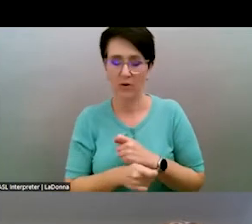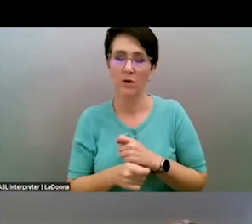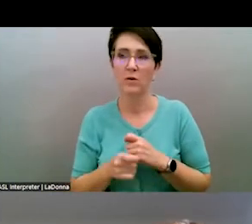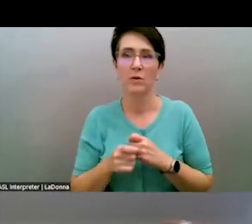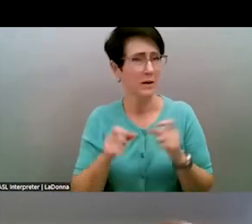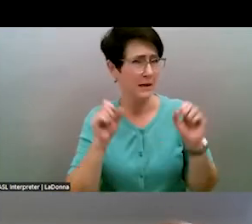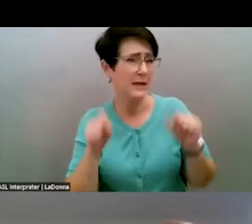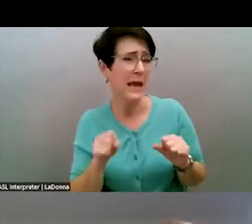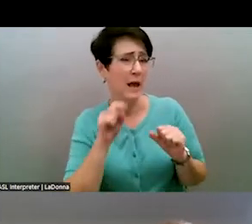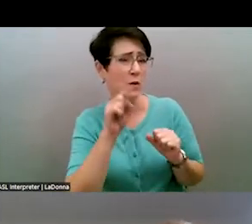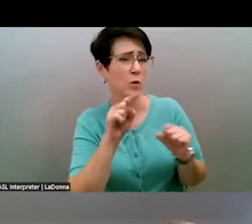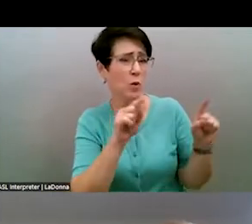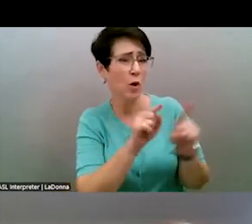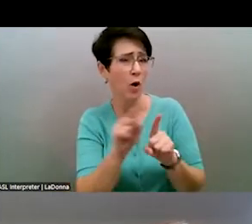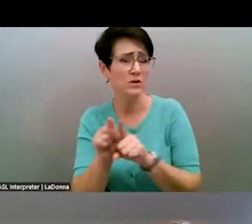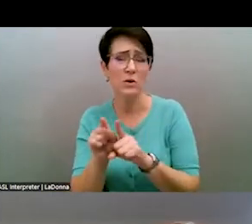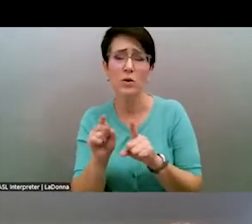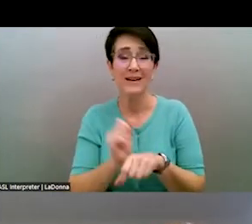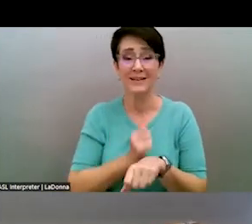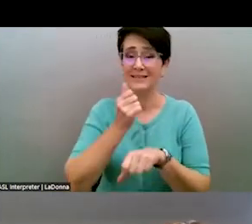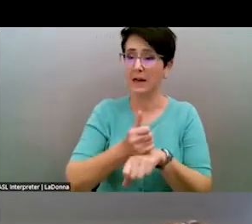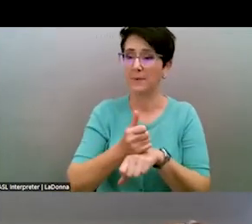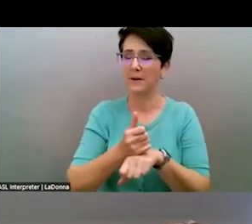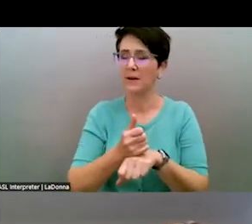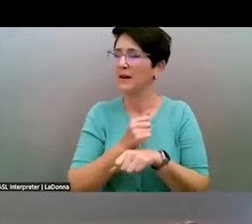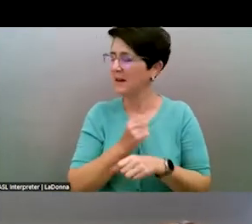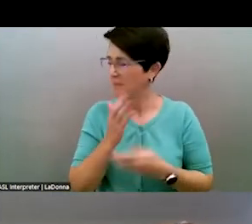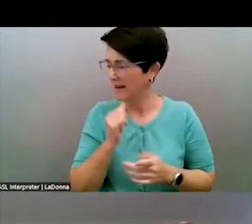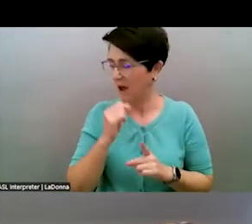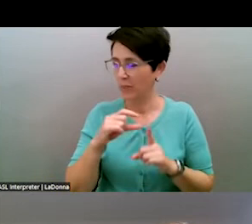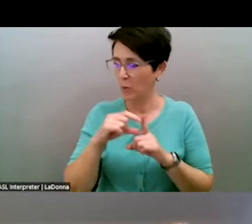MAYBE ESTABLISH THEM POSITIVE, MAY NOT BE THE RIGHT TERM, BUT YOU KNOW, OUTCOMES,